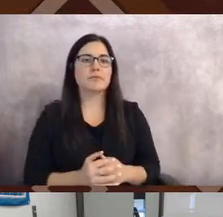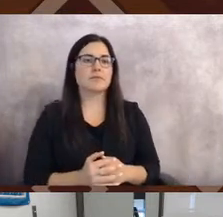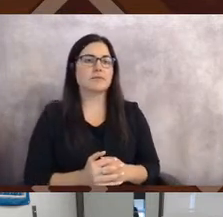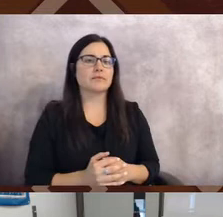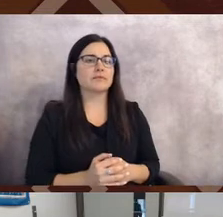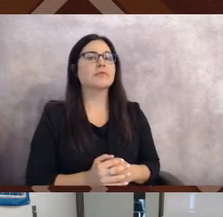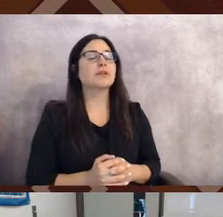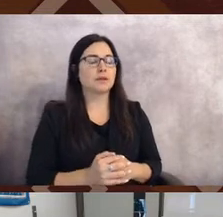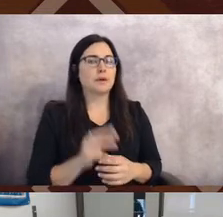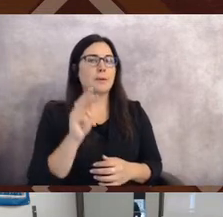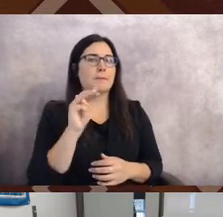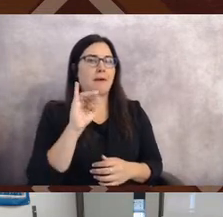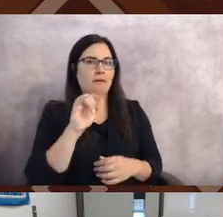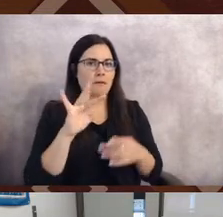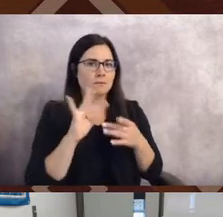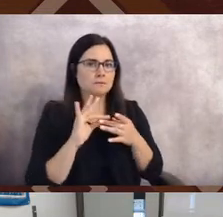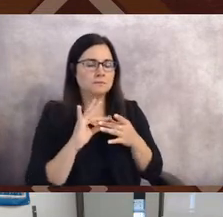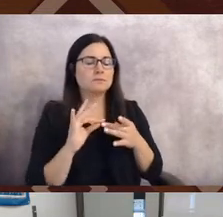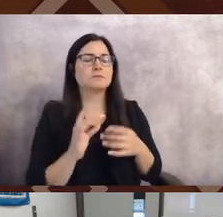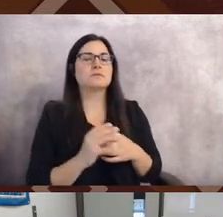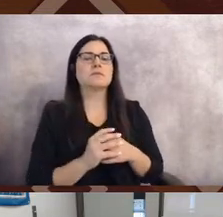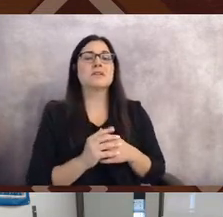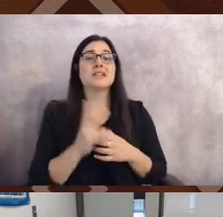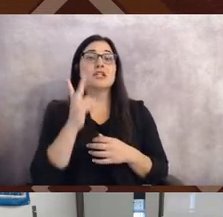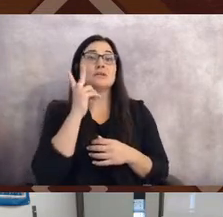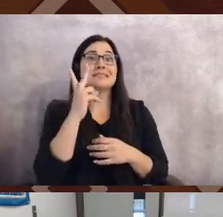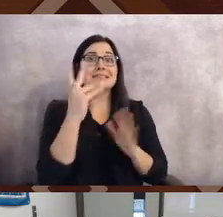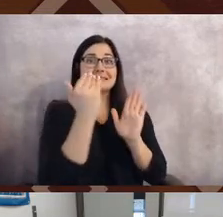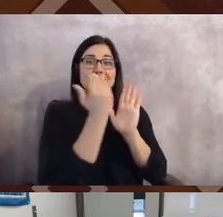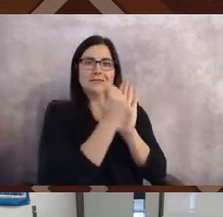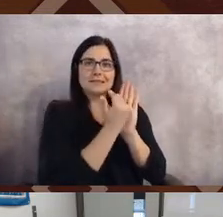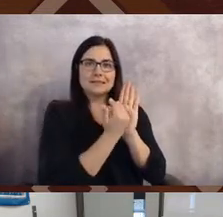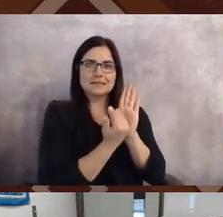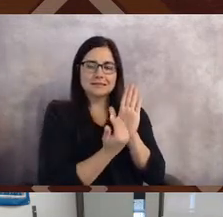So what we have here is a list of definitions,